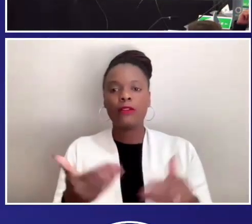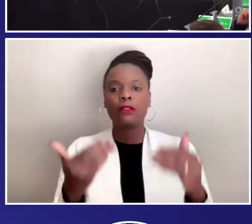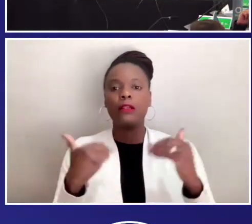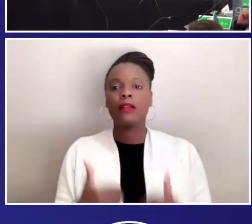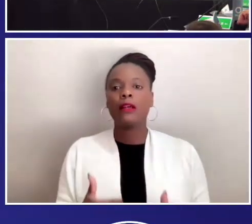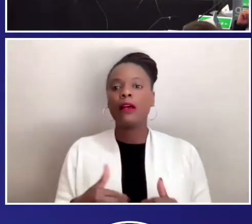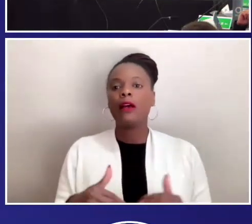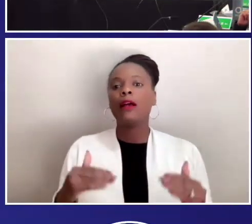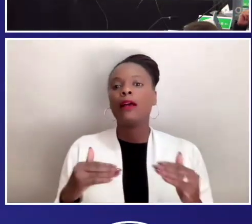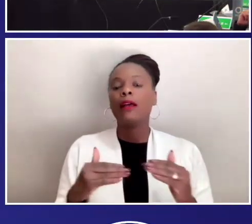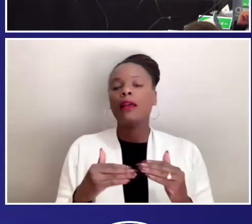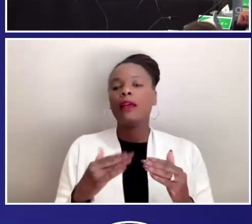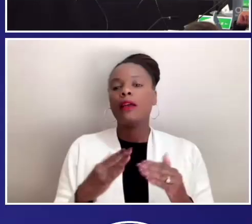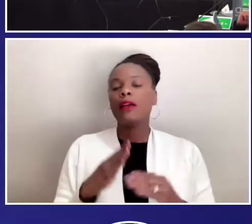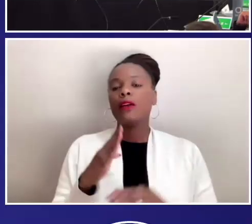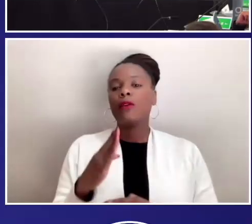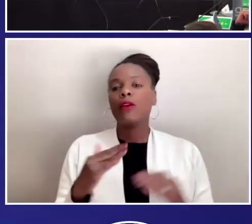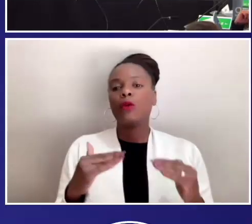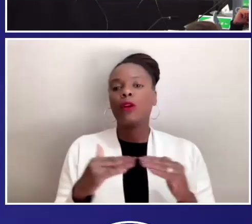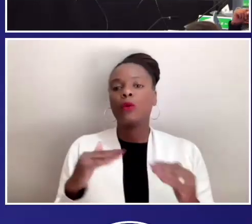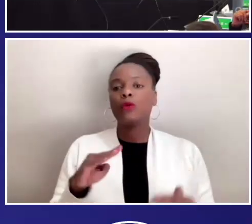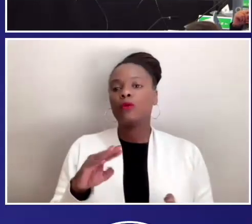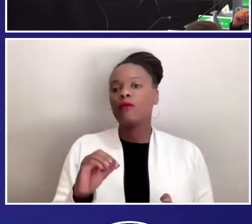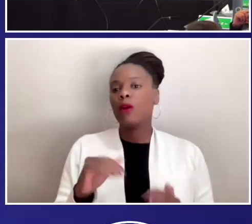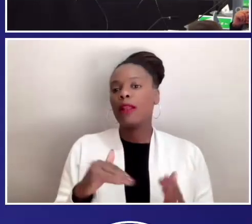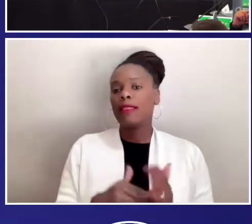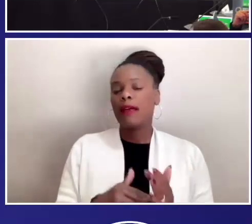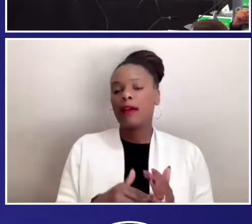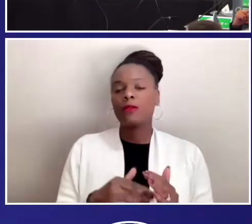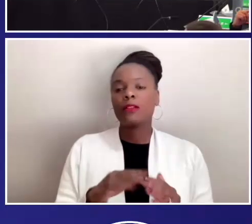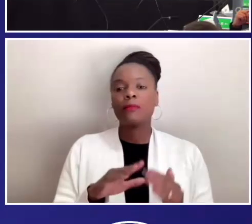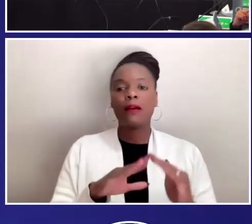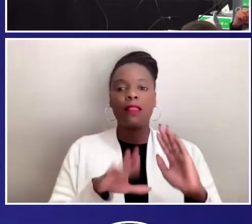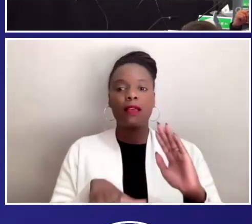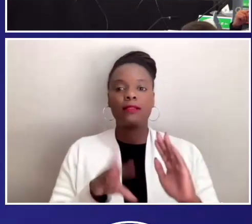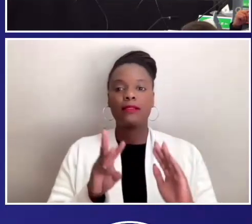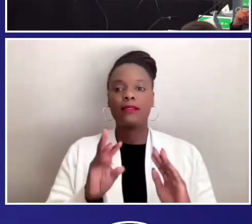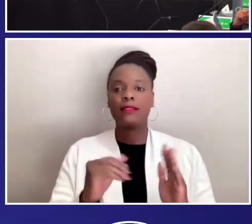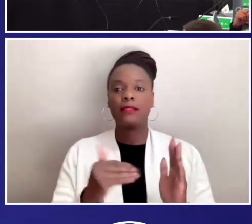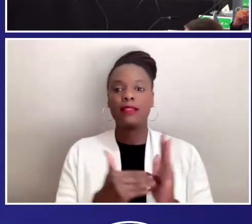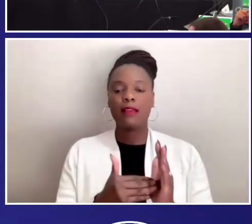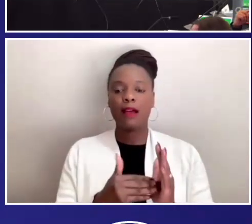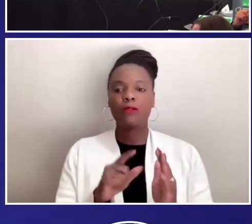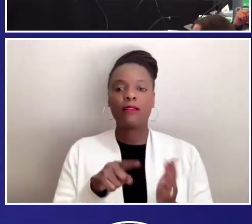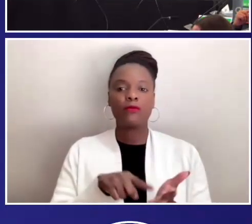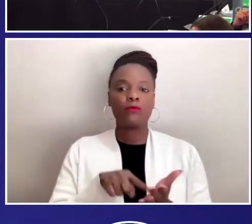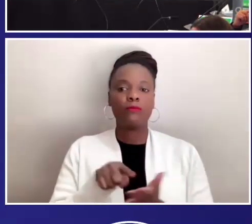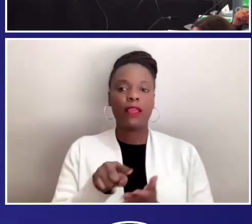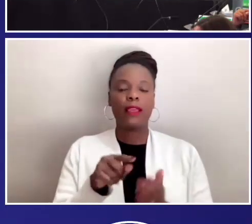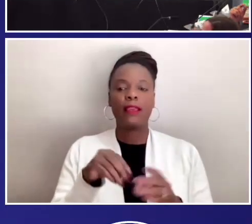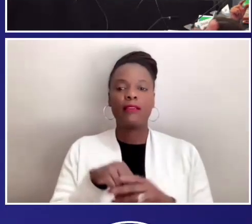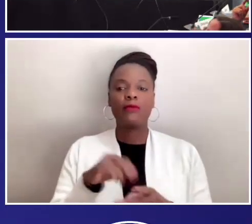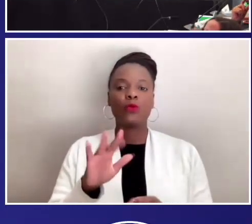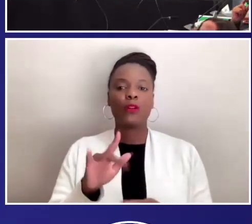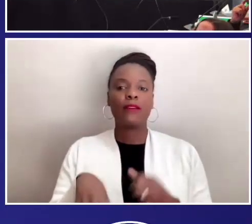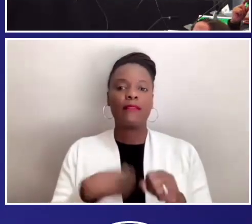loans within 25 years. (e), greater than or equal to $60,000, the borrower must repay the loans within 30